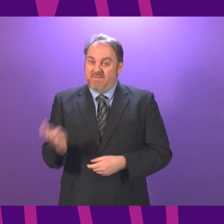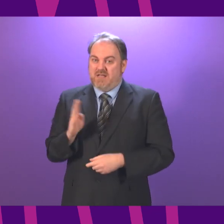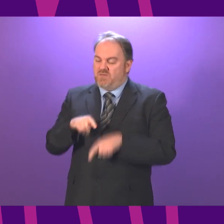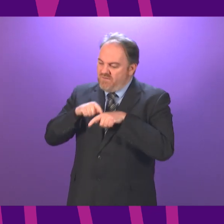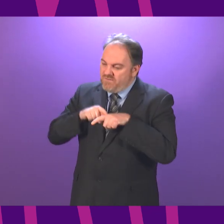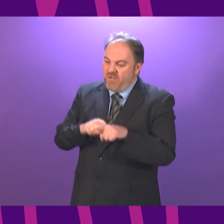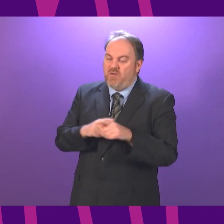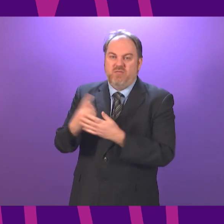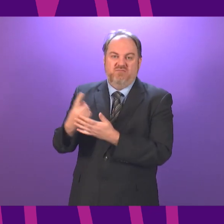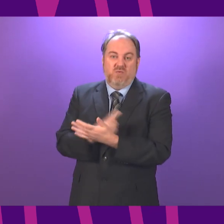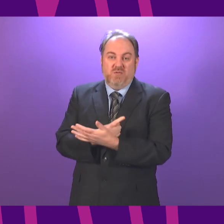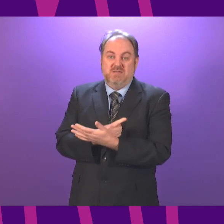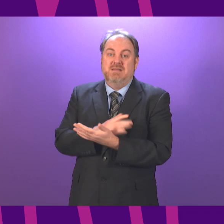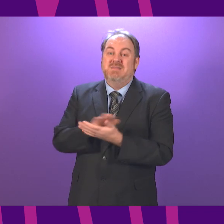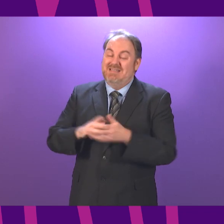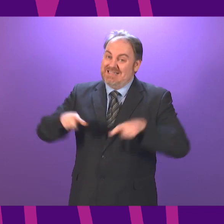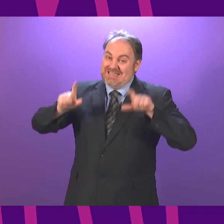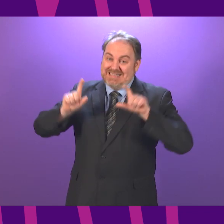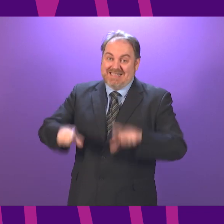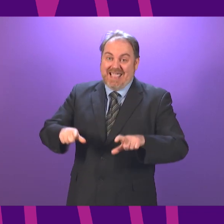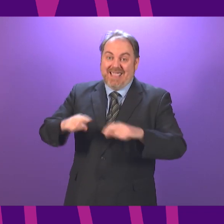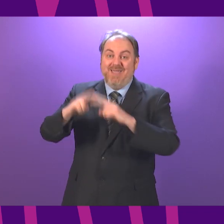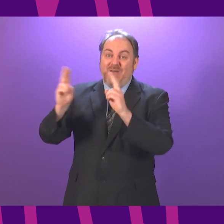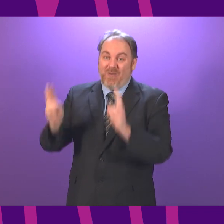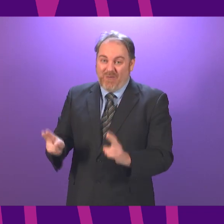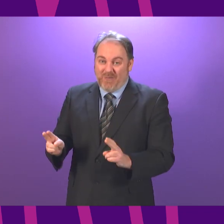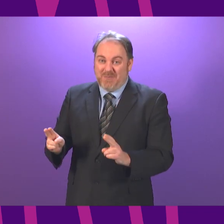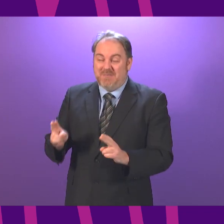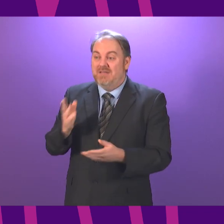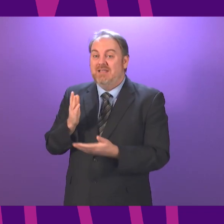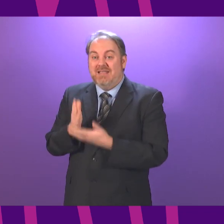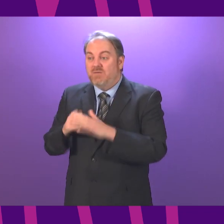Put simply, that means that we need to stay home. We should leave home only for essential purposes